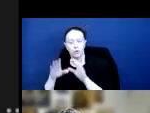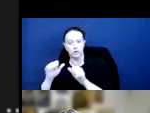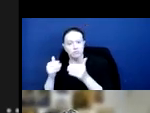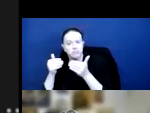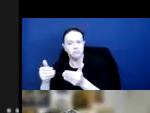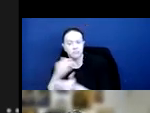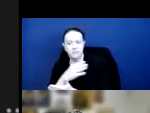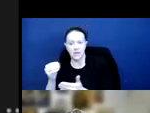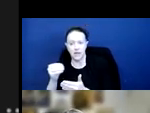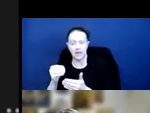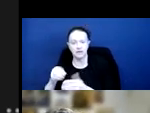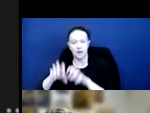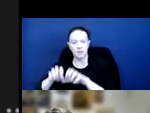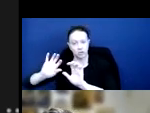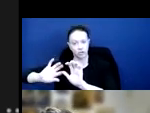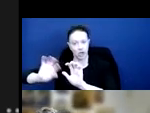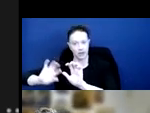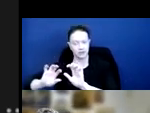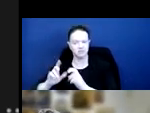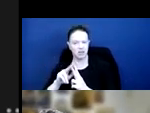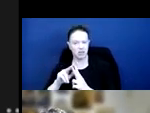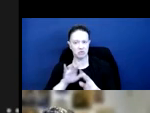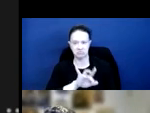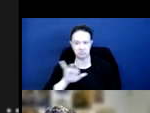And if you have a question towards the end, you can raise your hand.